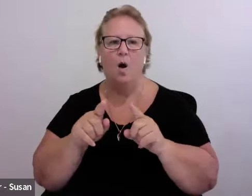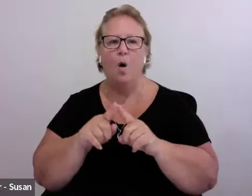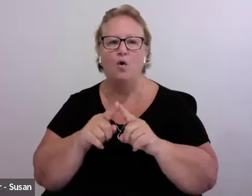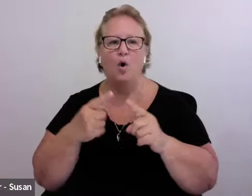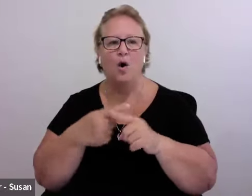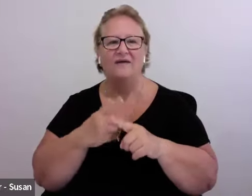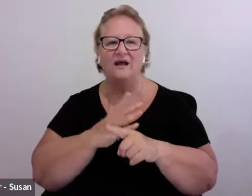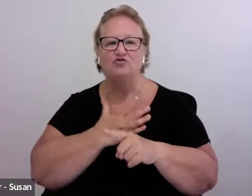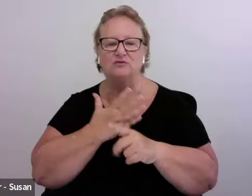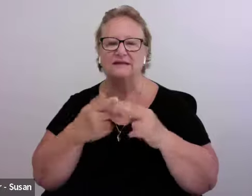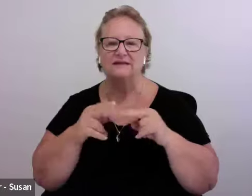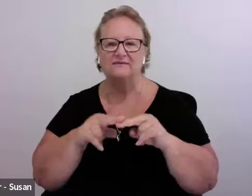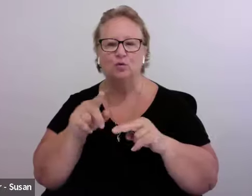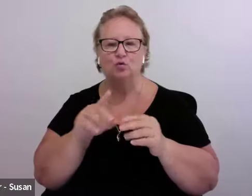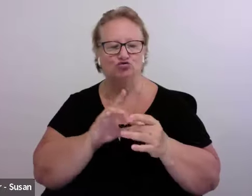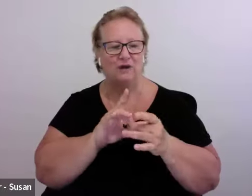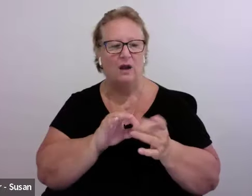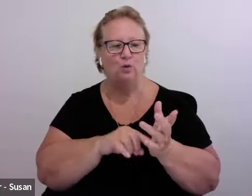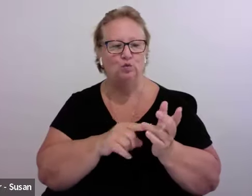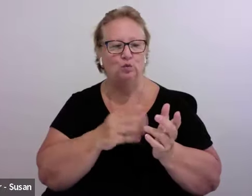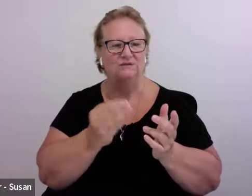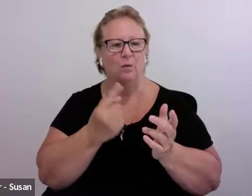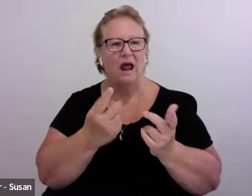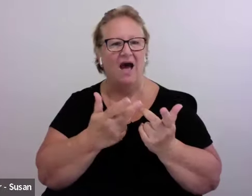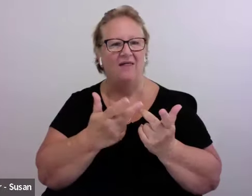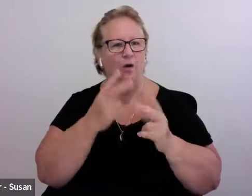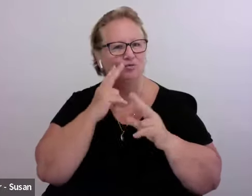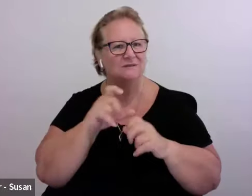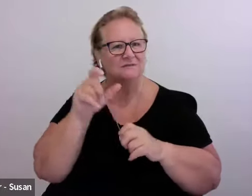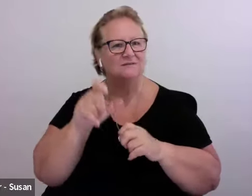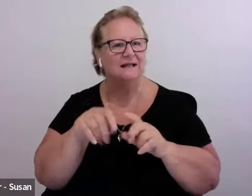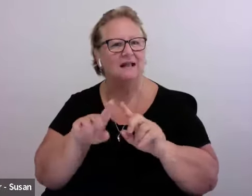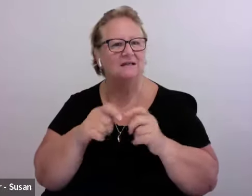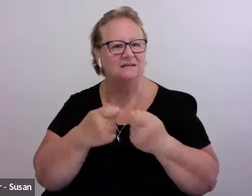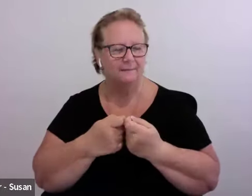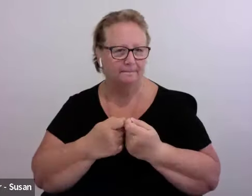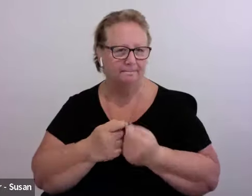people won't find in the FAQs. There's a question about employing family members and there's also a question about